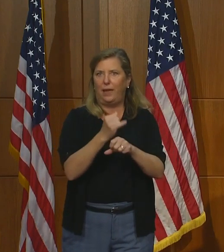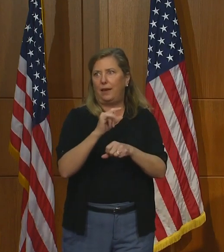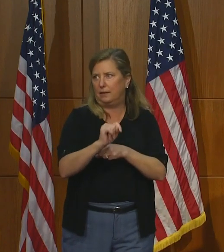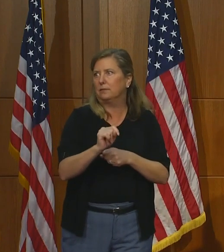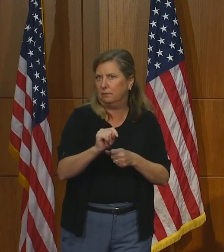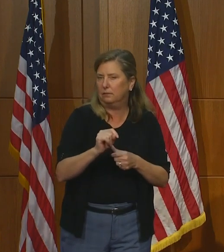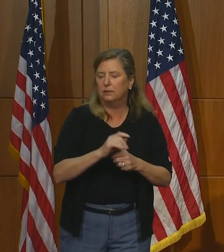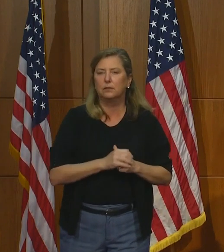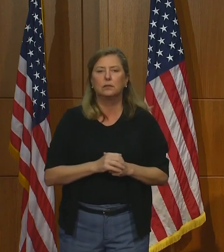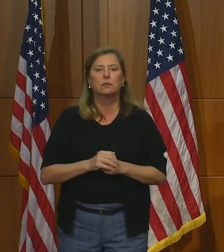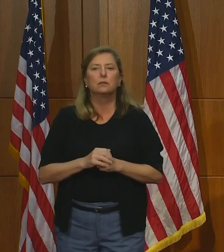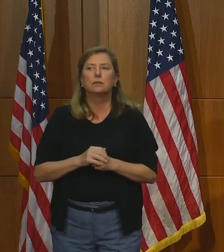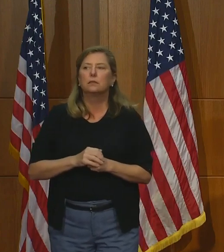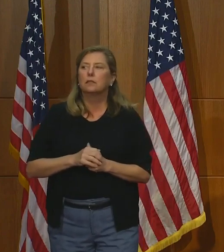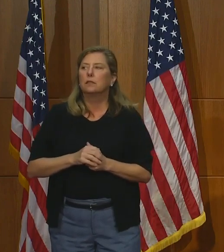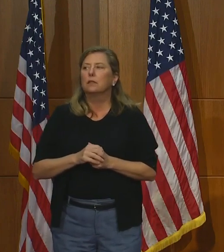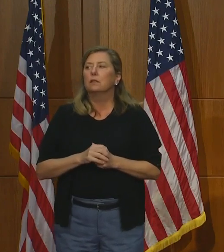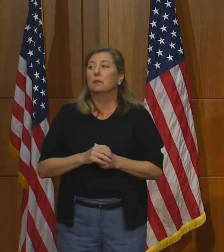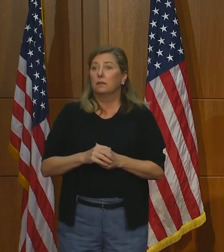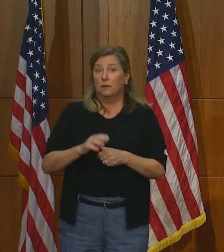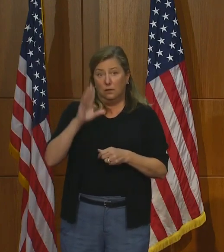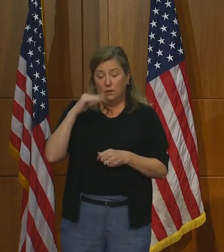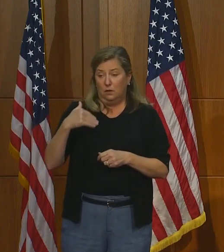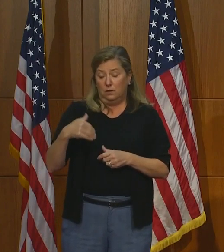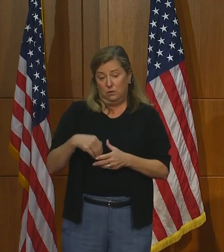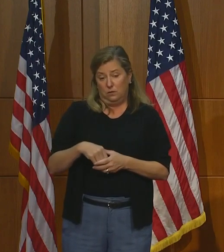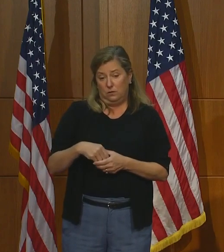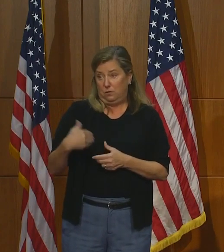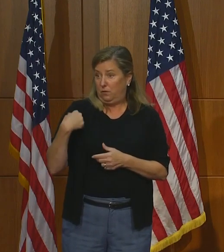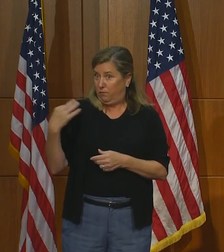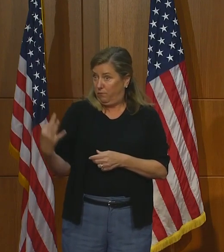COMMUNITIES AND RELATIVE TO FOR